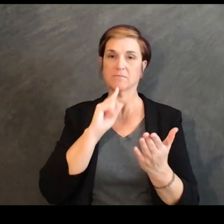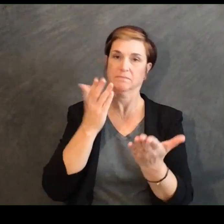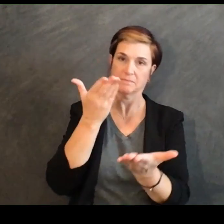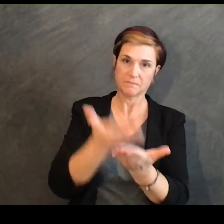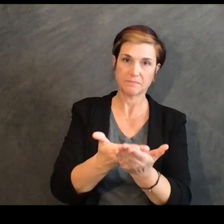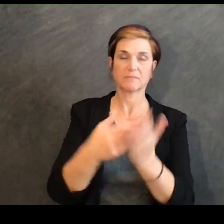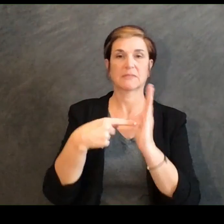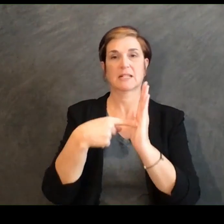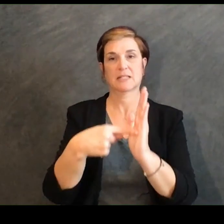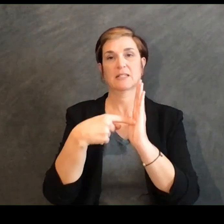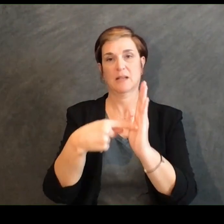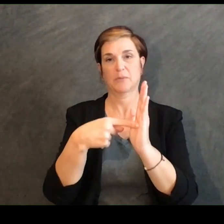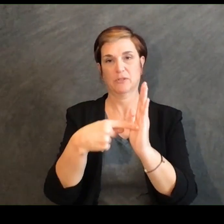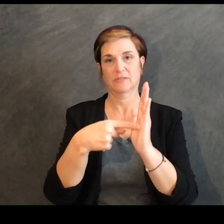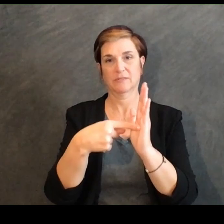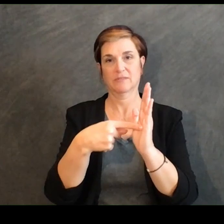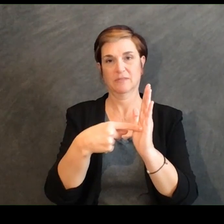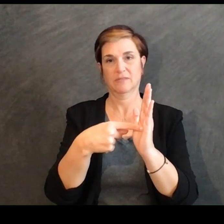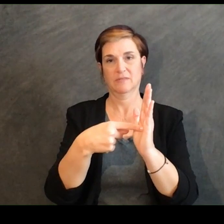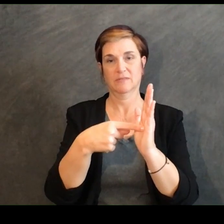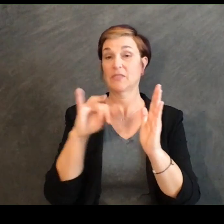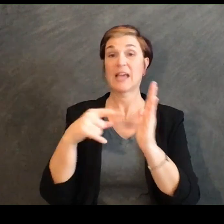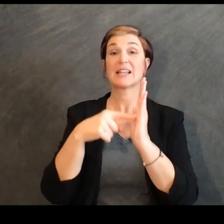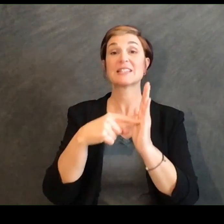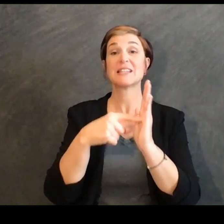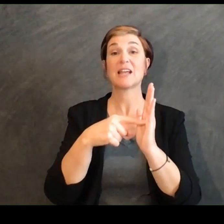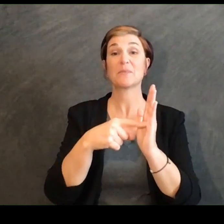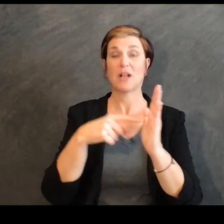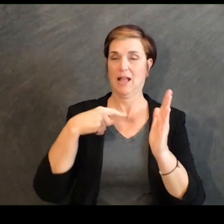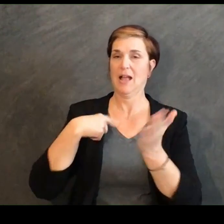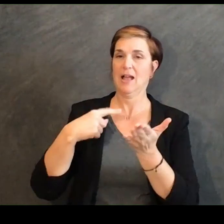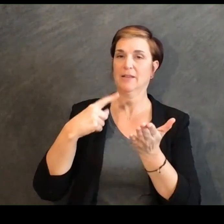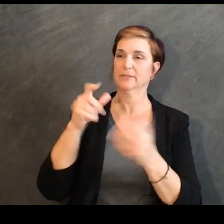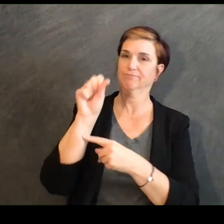been referring to in my discussions with many of you in the audience as a